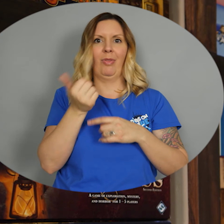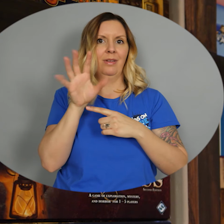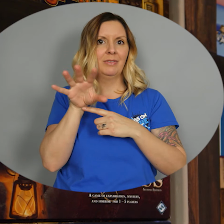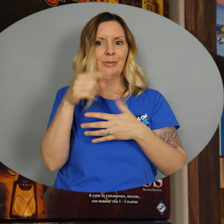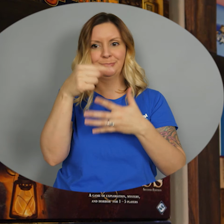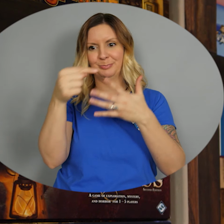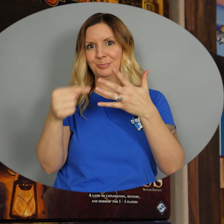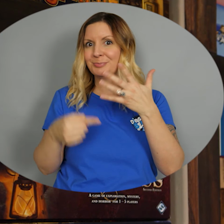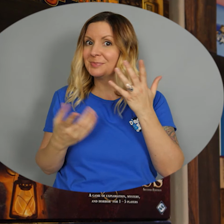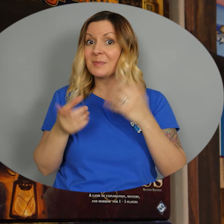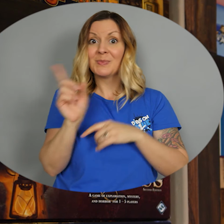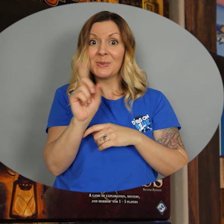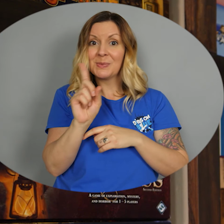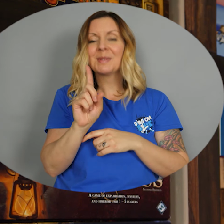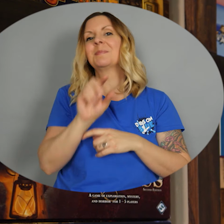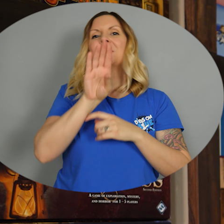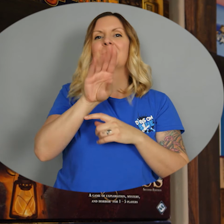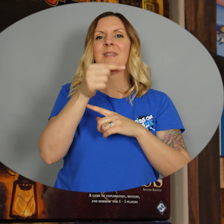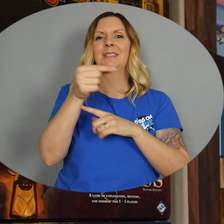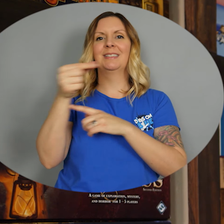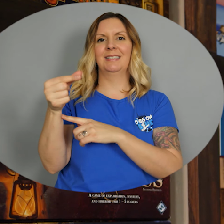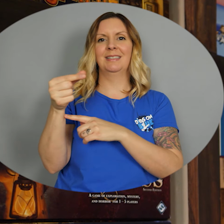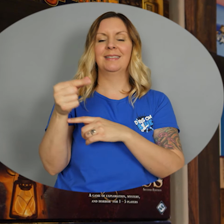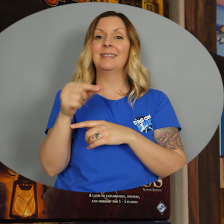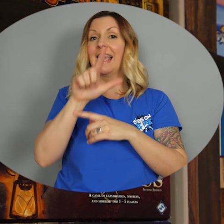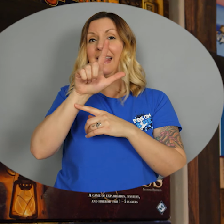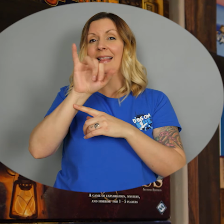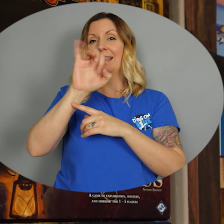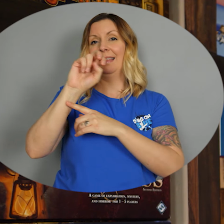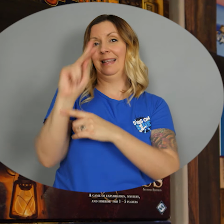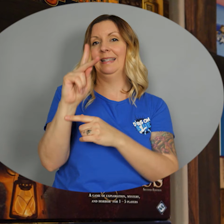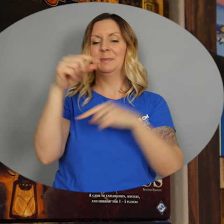other videos and lots more over on the game’s page at BoardGameGeek and I’ll put a link